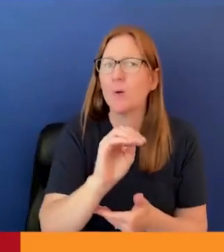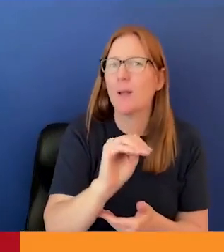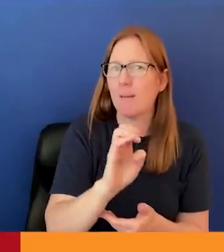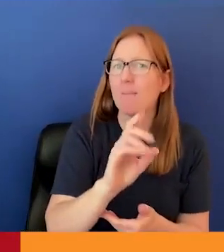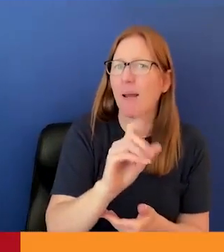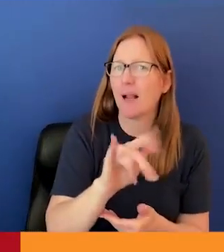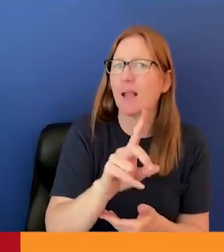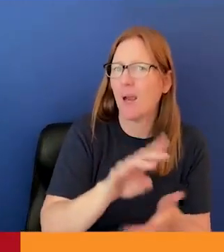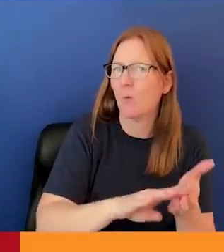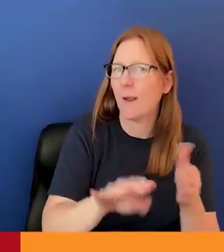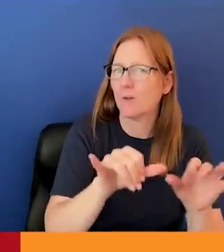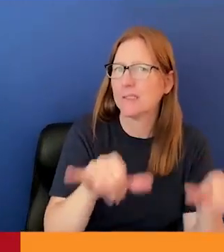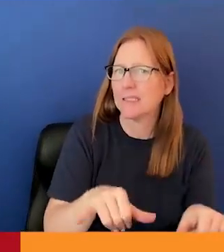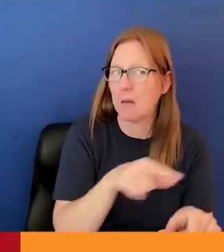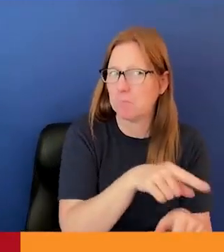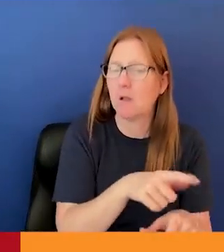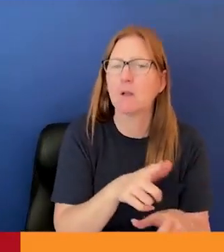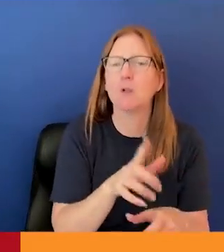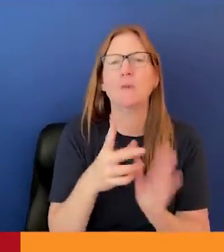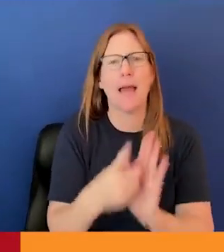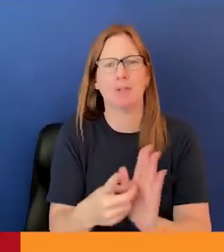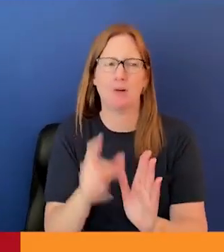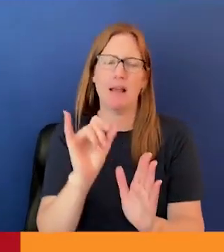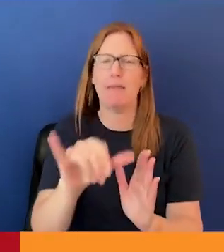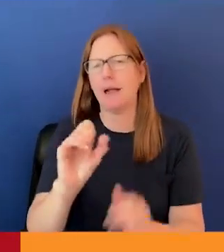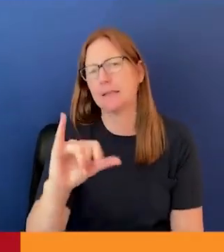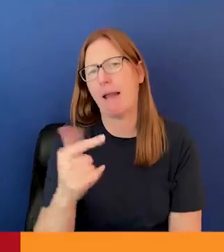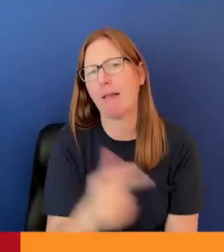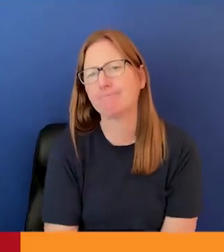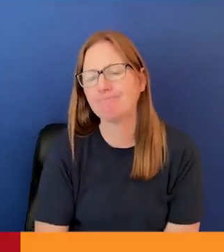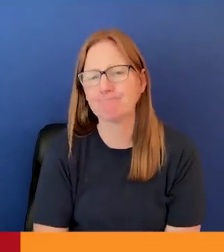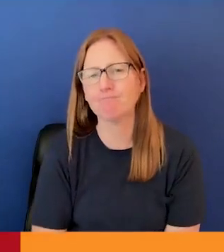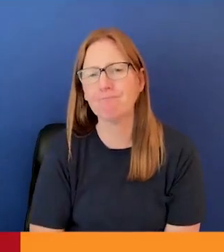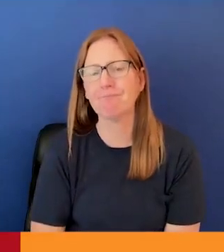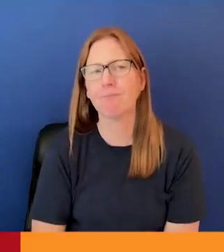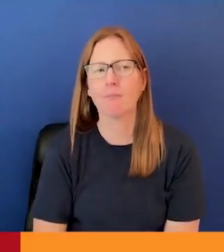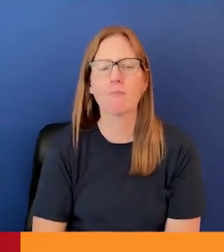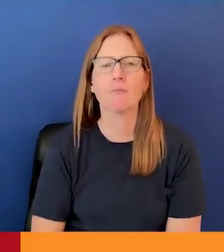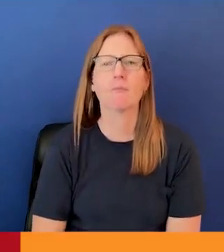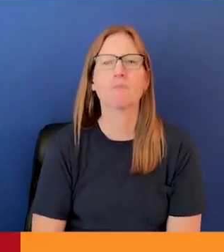be able to demonstrate scaling within those environments. So, they would certainly present opportunities,